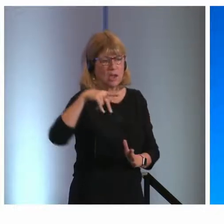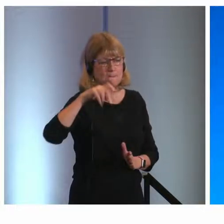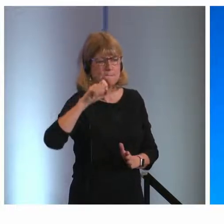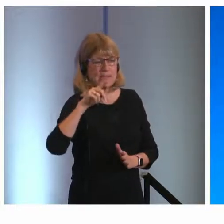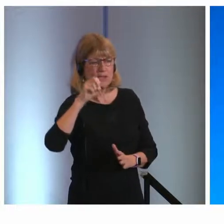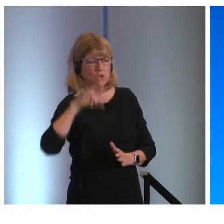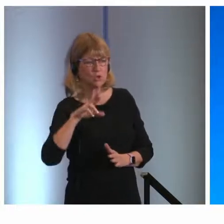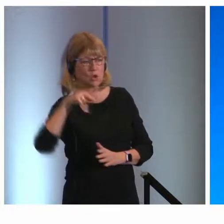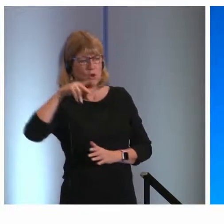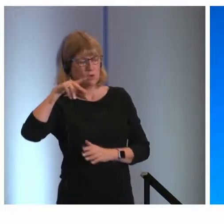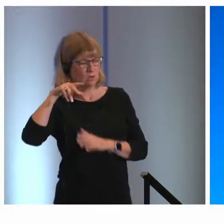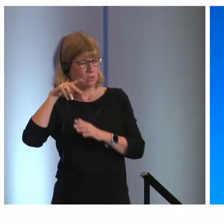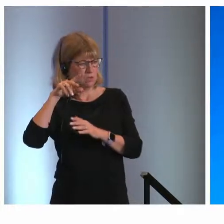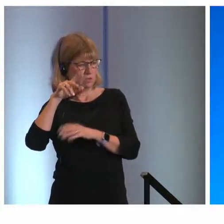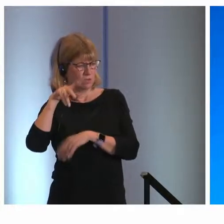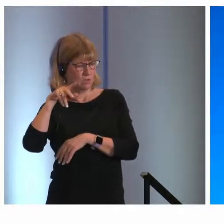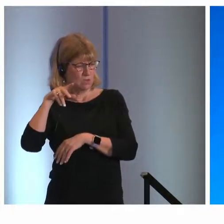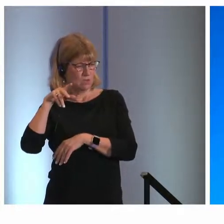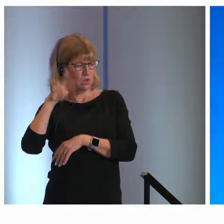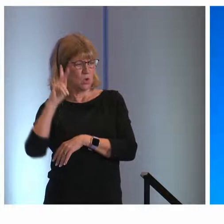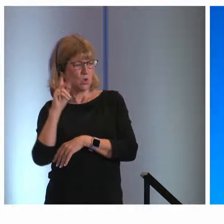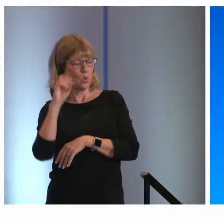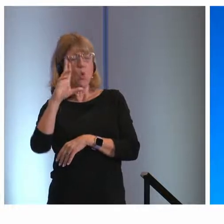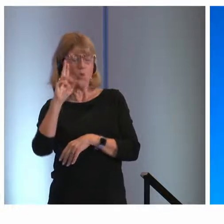a maygration from what Amazon has done, under the leadership